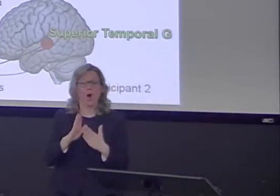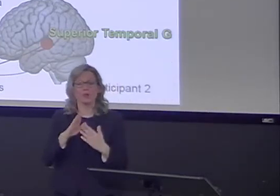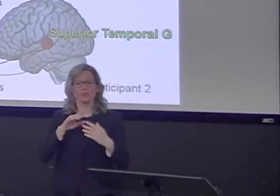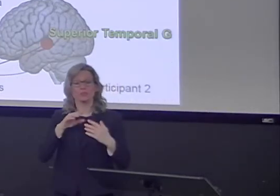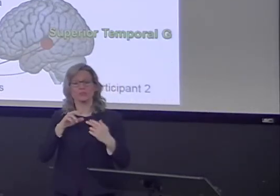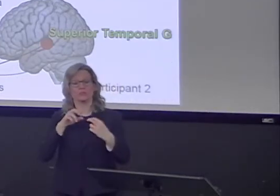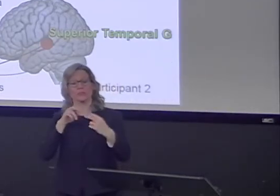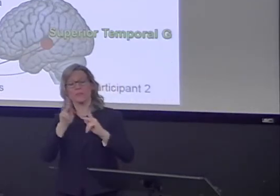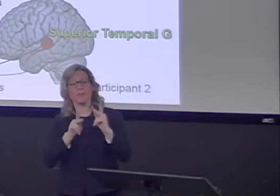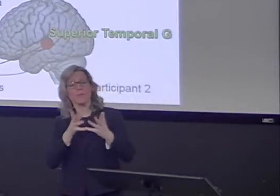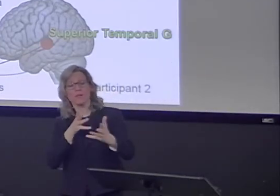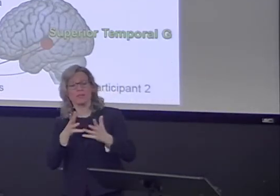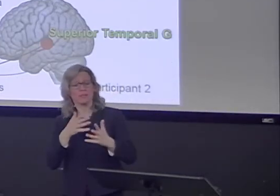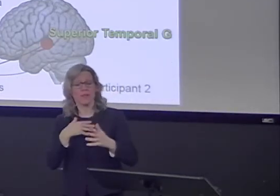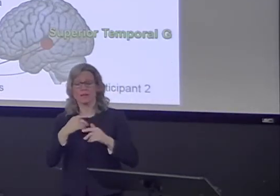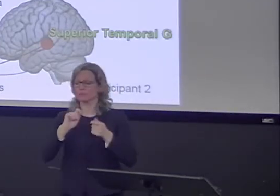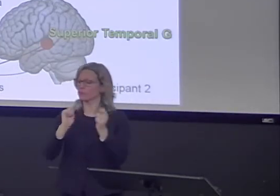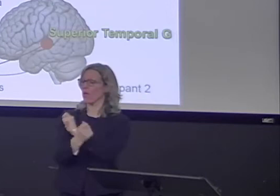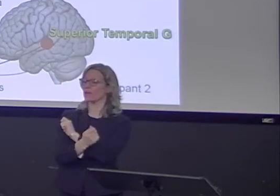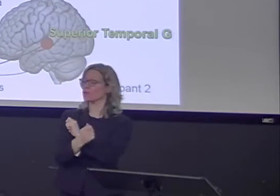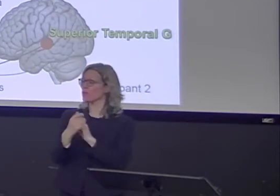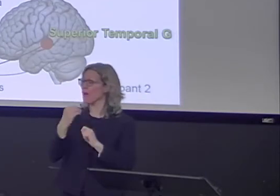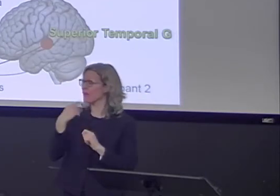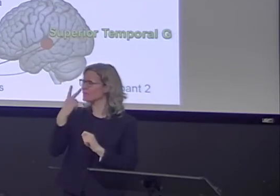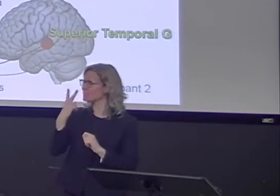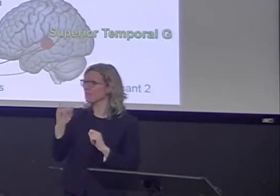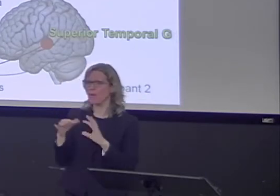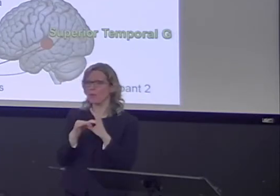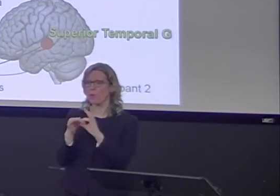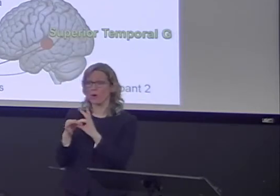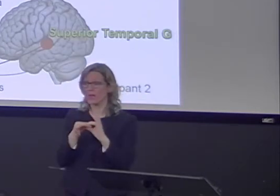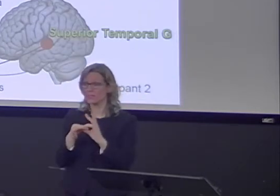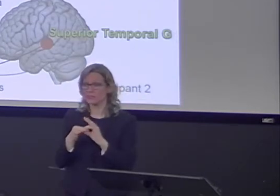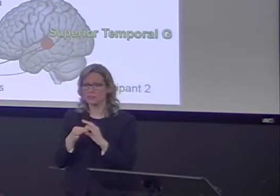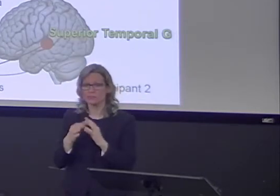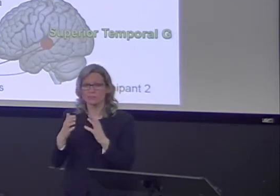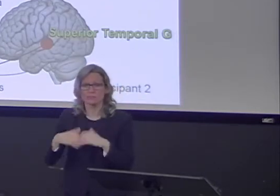and I see that the correlation goes away, and so I conclude that during eye-to-eye